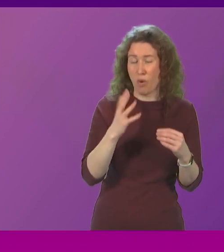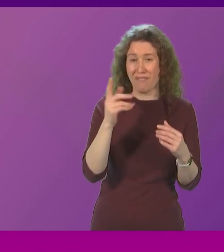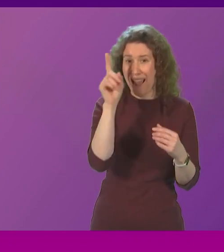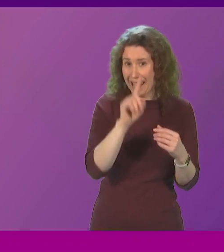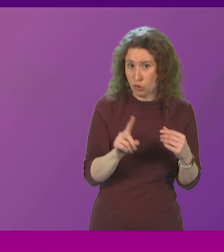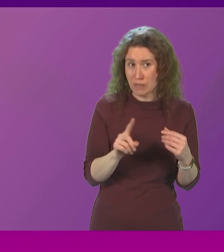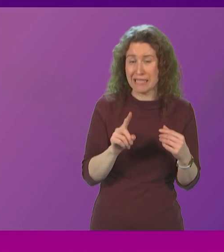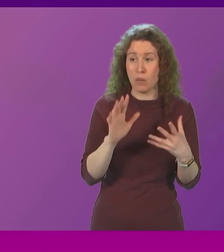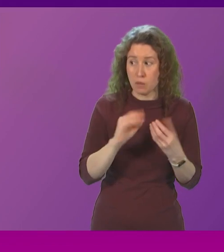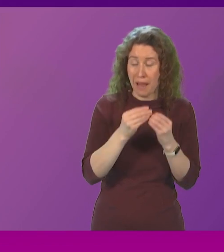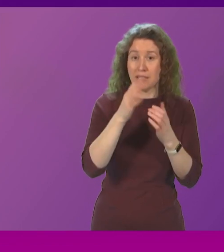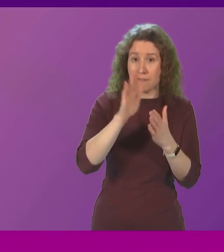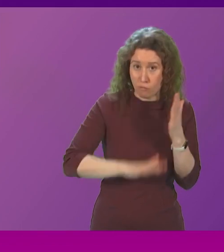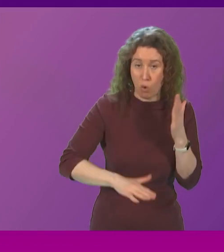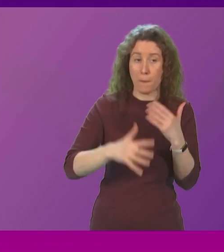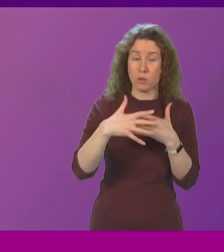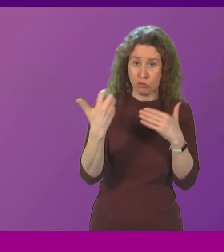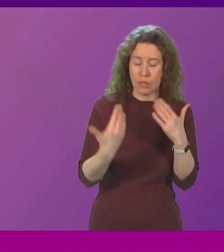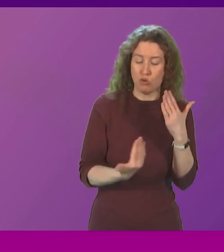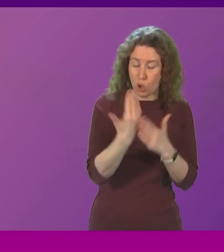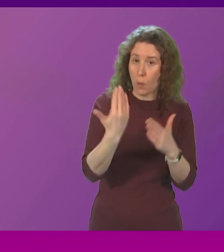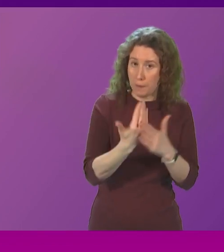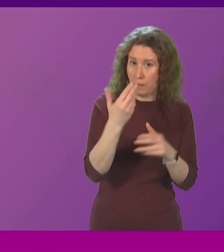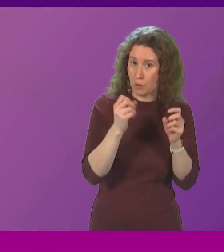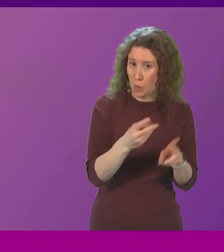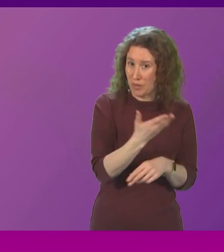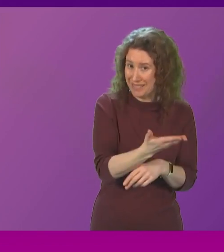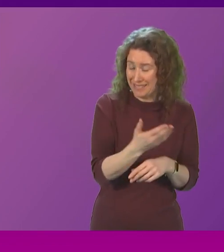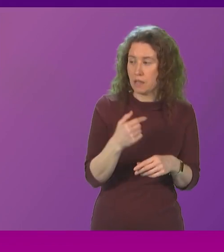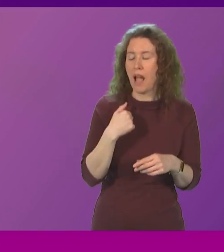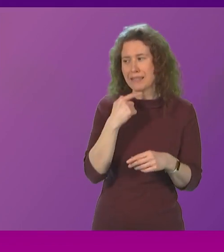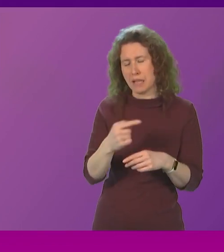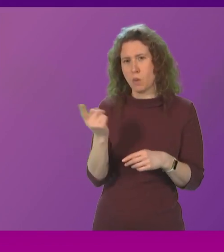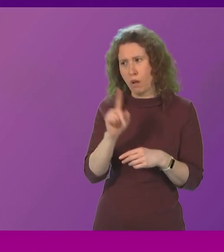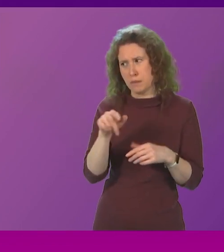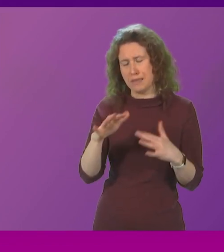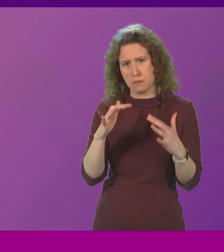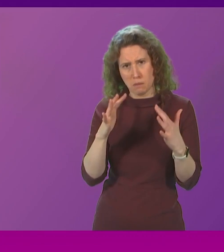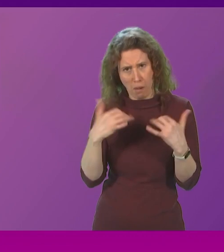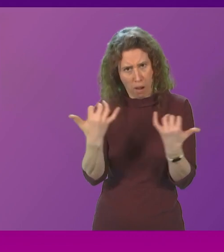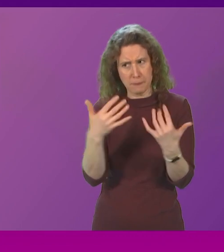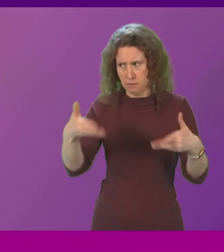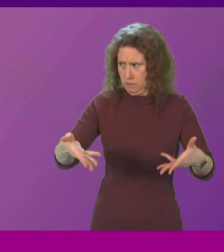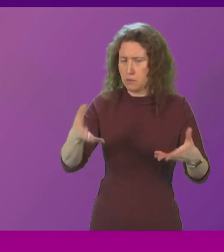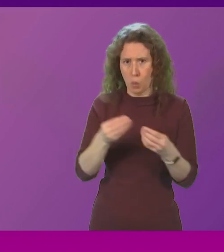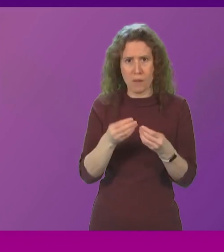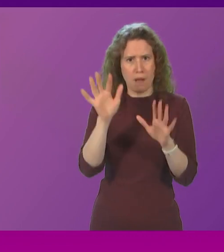consumption from renewable sources. I have already said that we will come to Parliament with our climate change plan, which will be